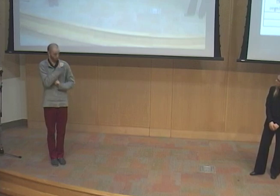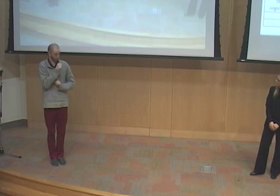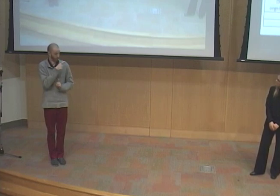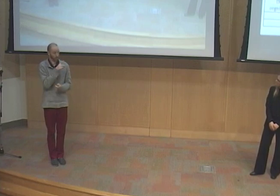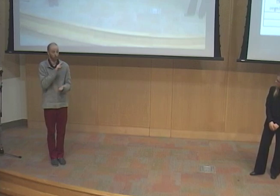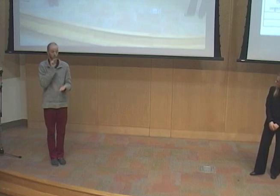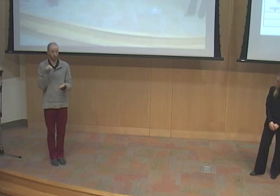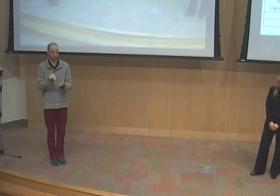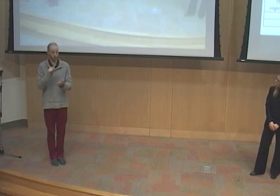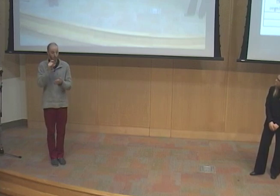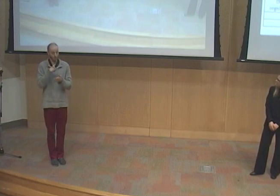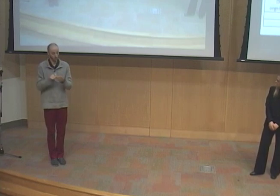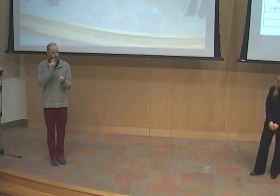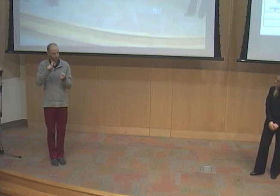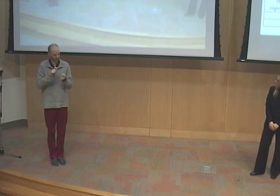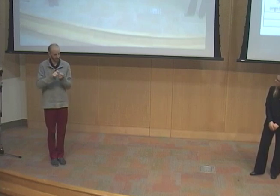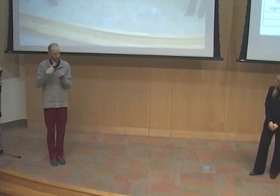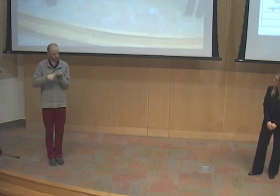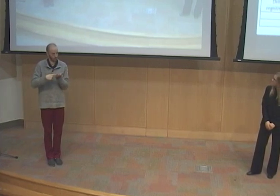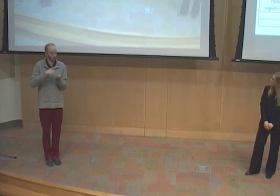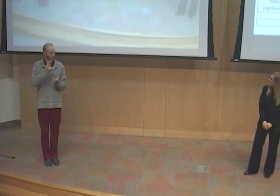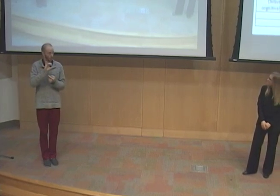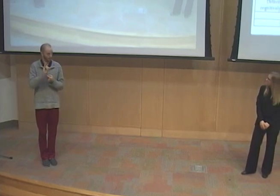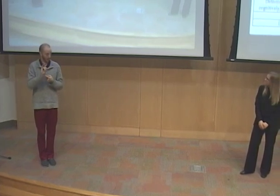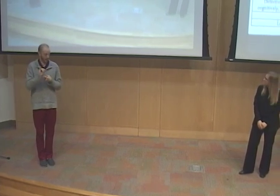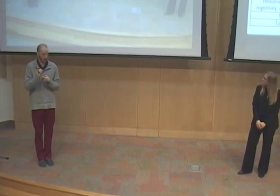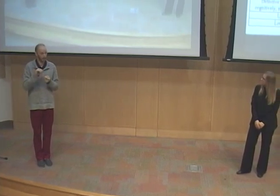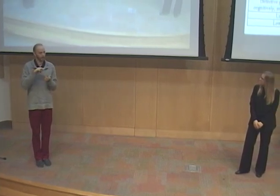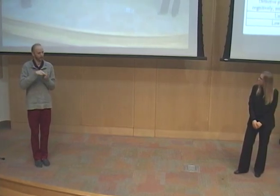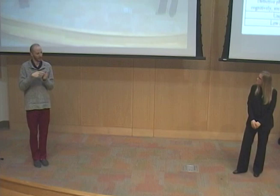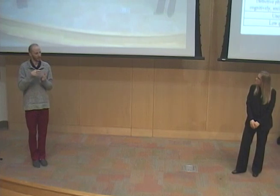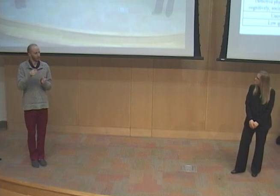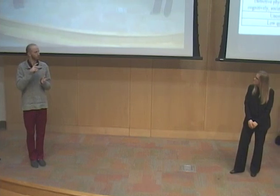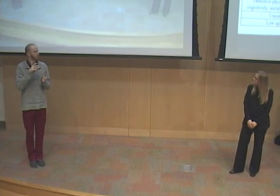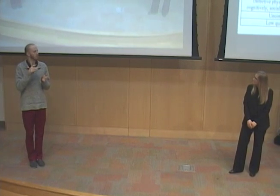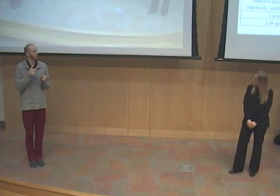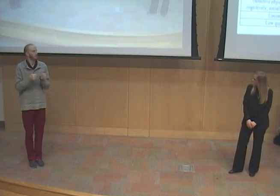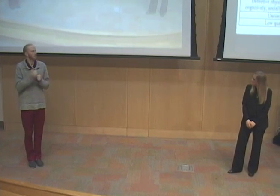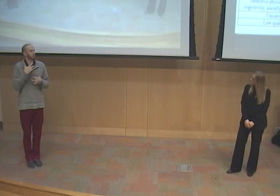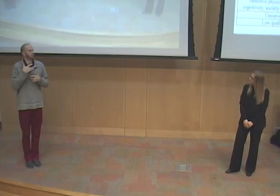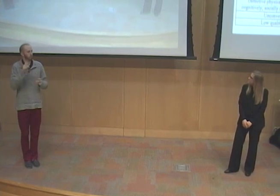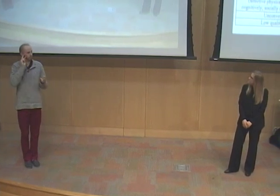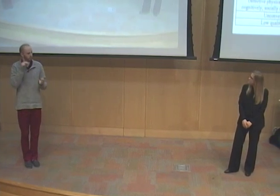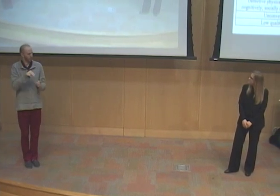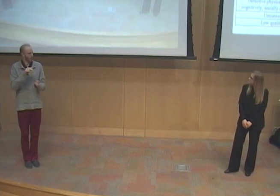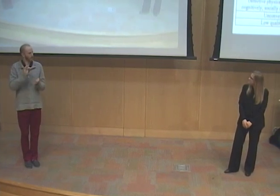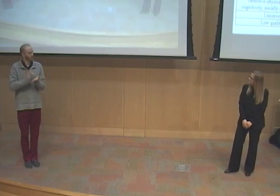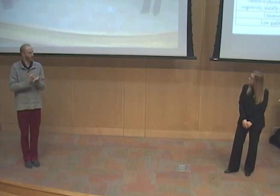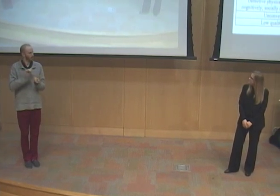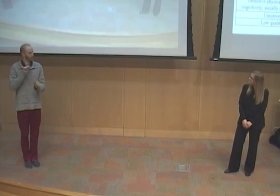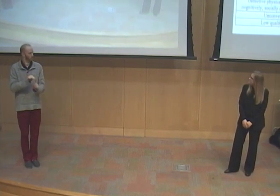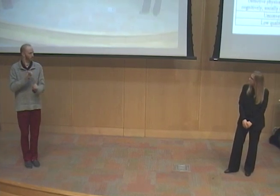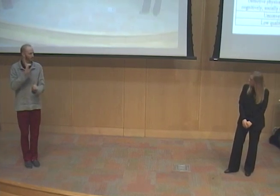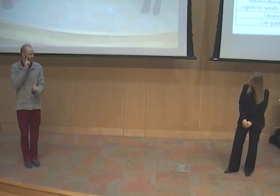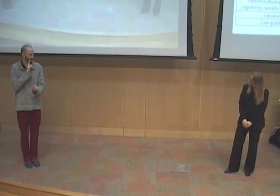Because I'm assuming that as you looked at the articles, you specifically were looking at those that discussed cochlear implants. Generally when you do that, it's a medical